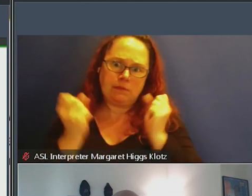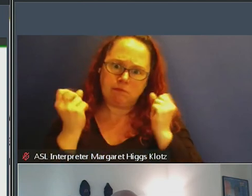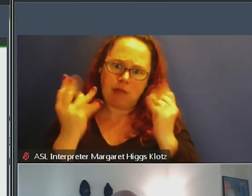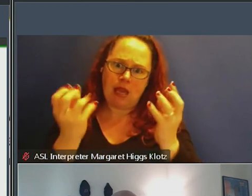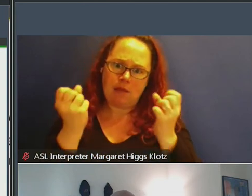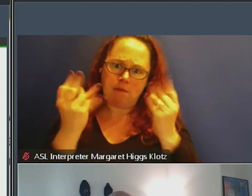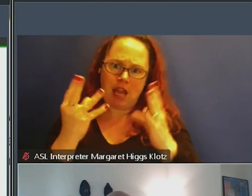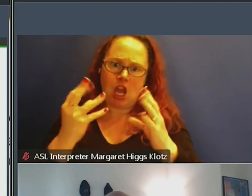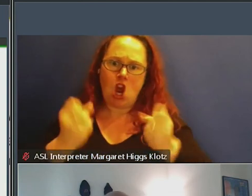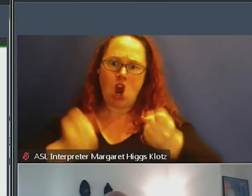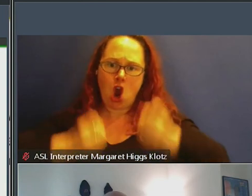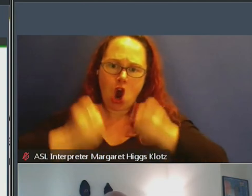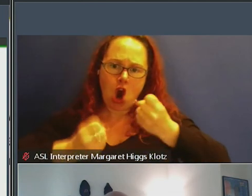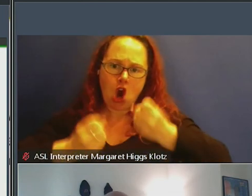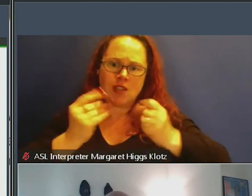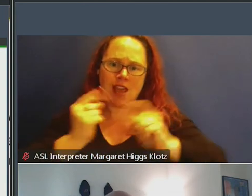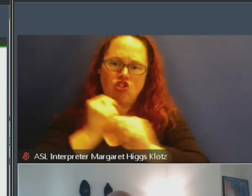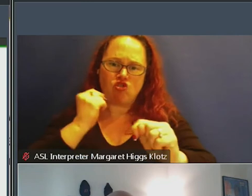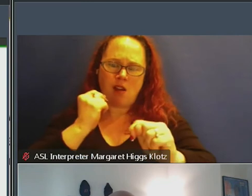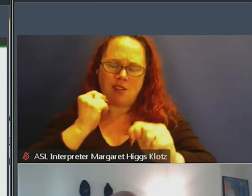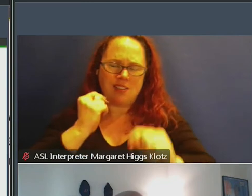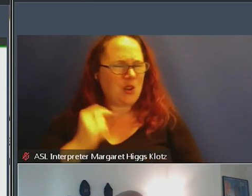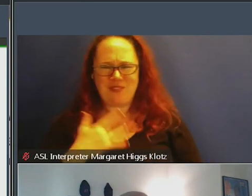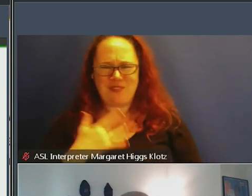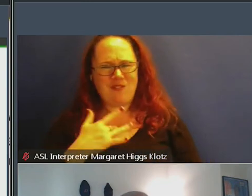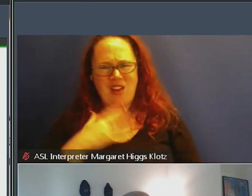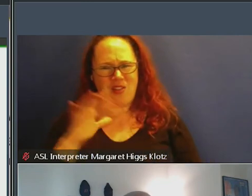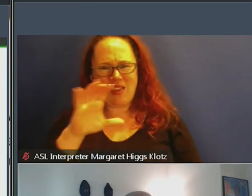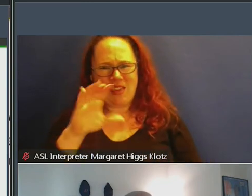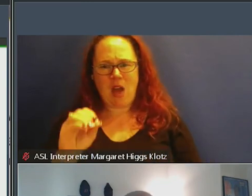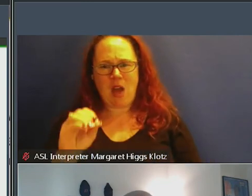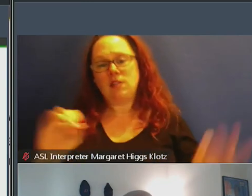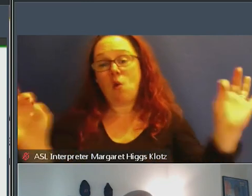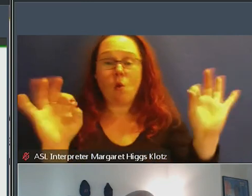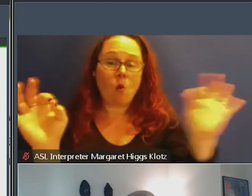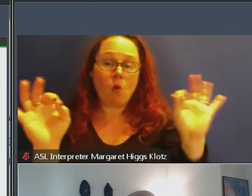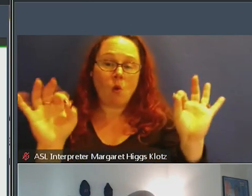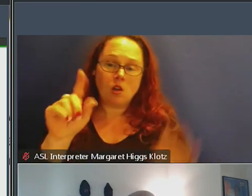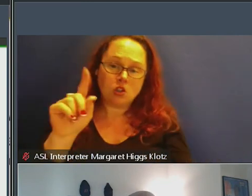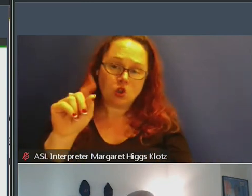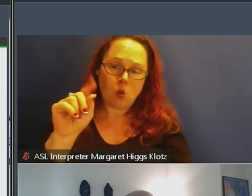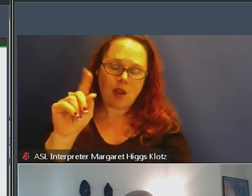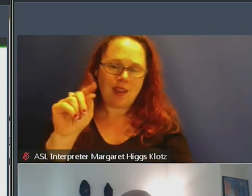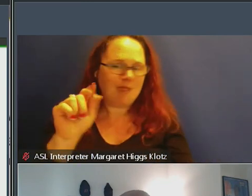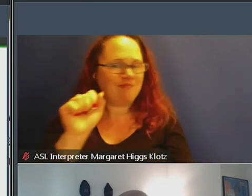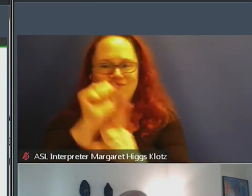So that slide of hand by the County trying to say, it's not that big of a deal. It's not fine with me. It doesn't fly with others,